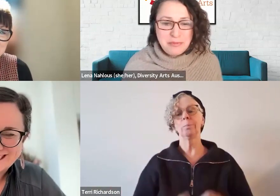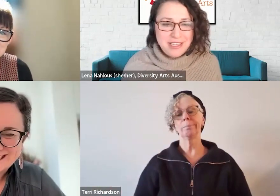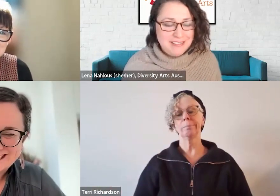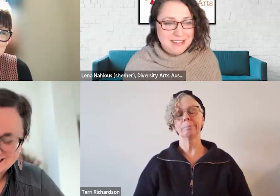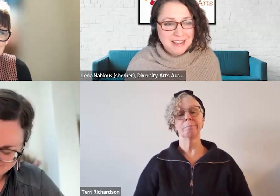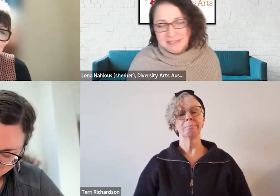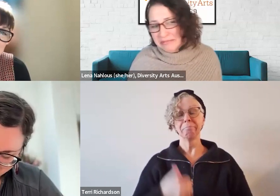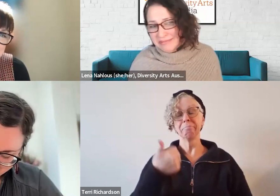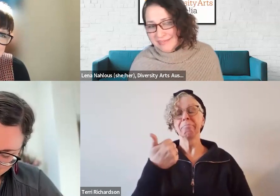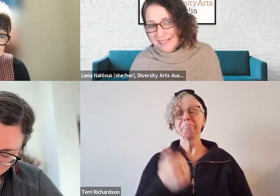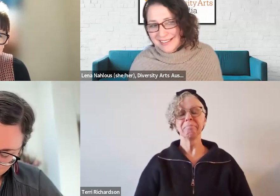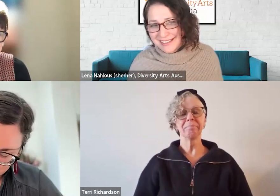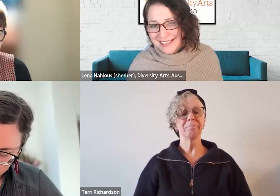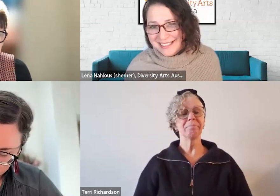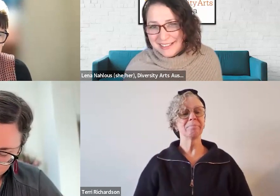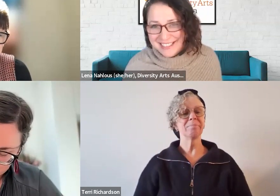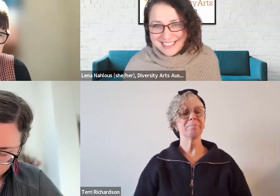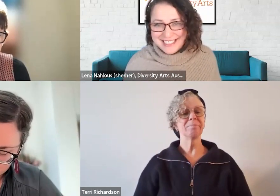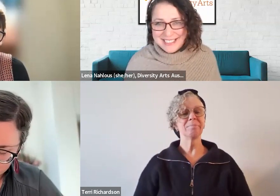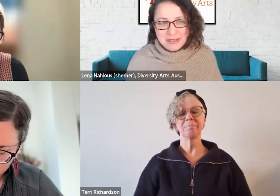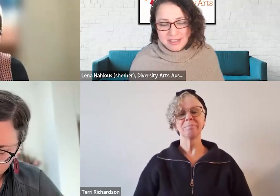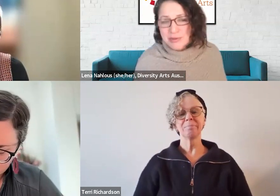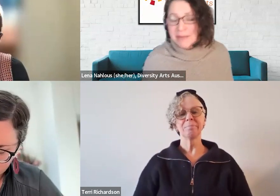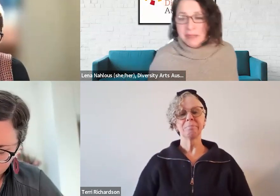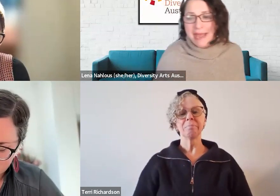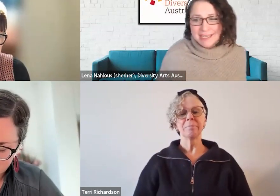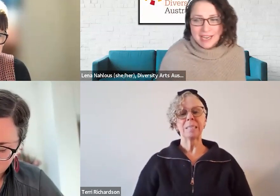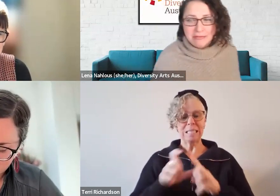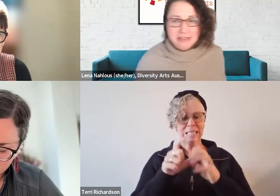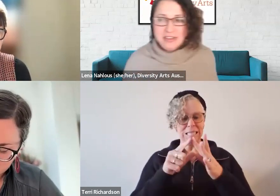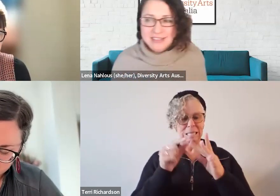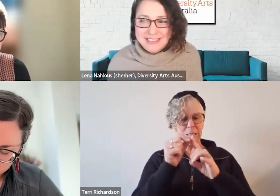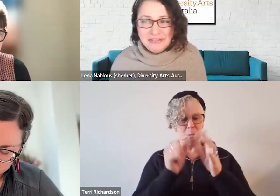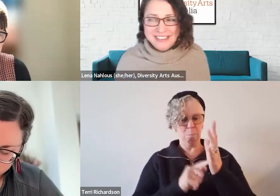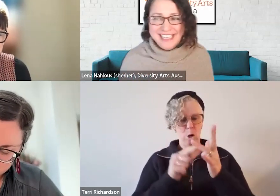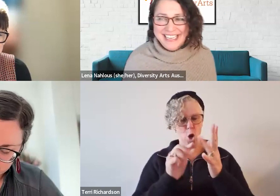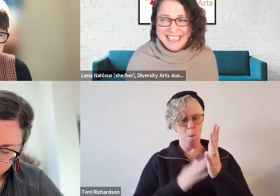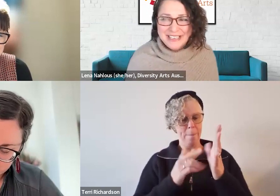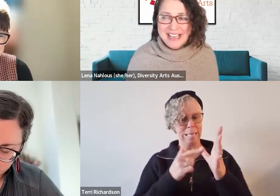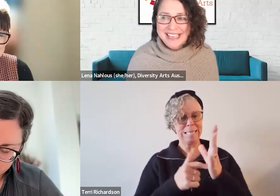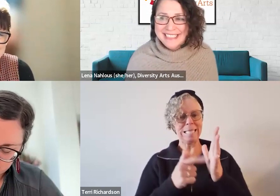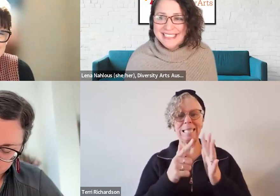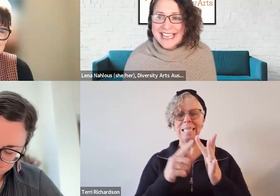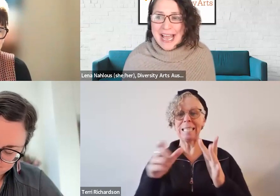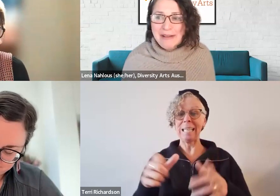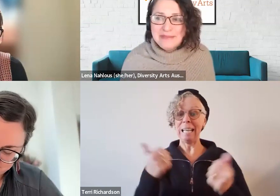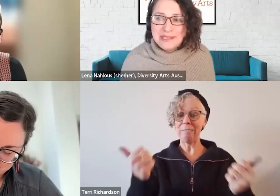That was pretty. Was that diplomatic enough? It was diplomatic enough. Definitely.